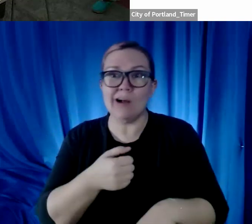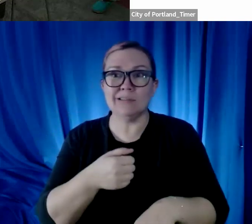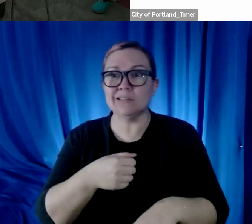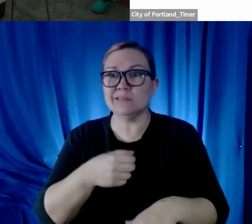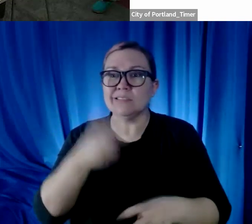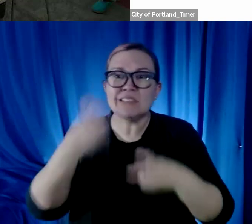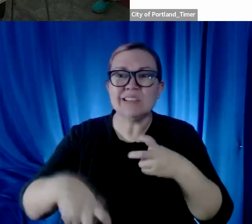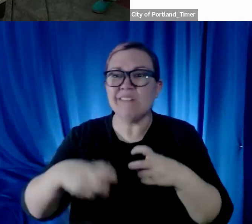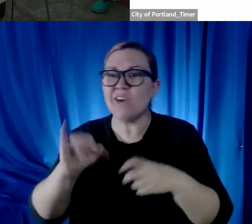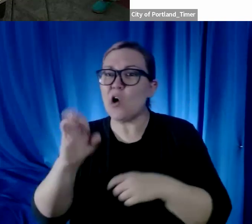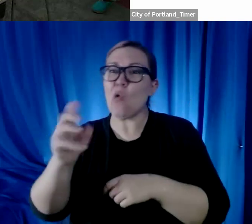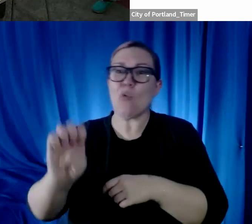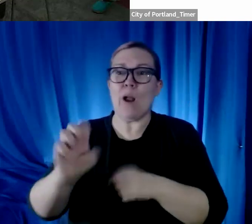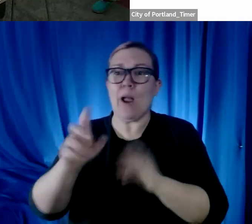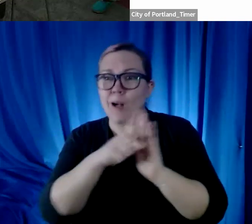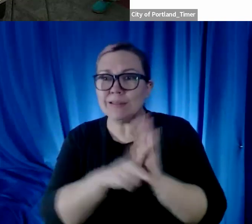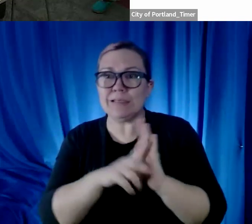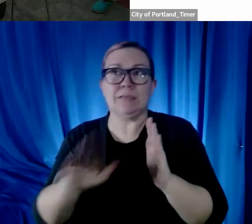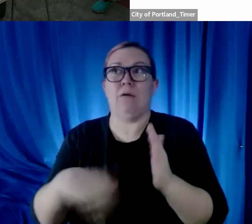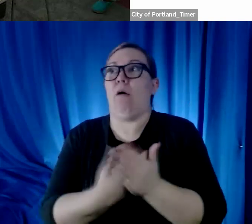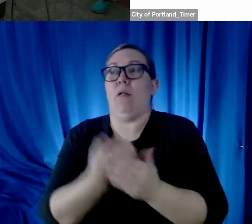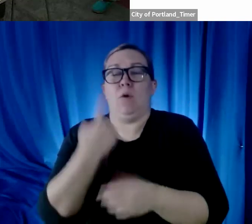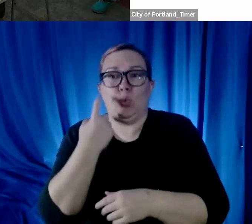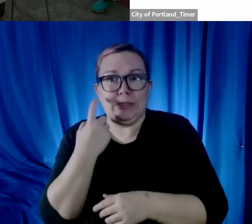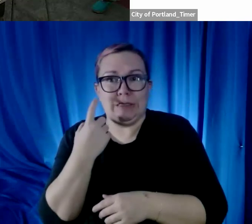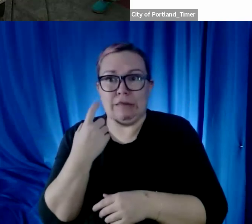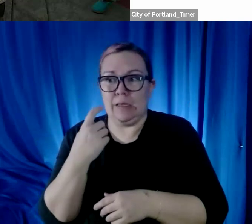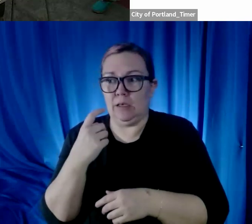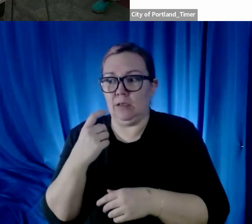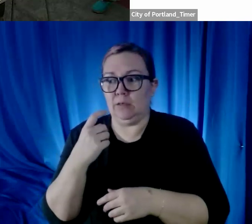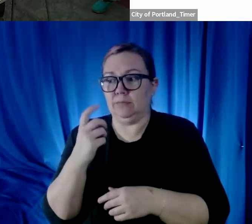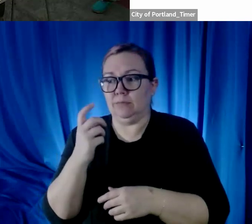All of the recent criminalization of people who are just trying to survive.